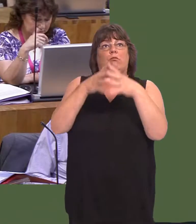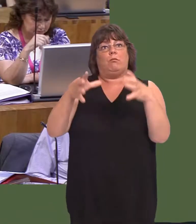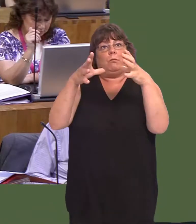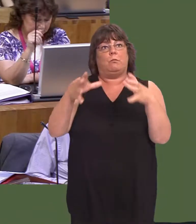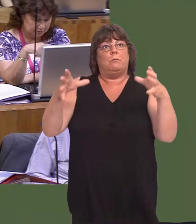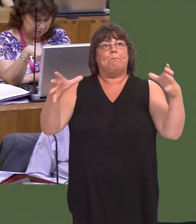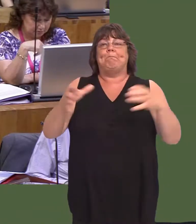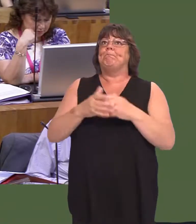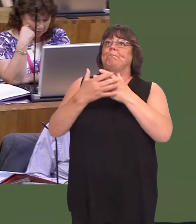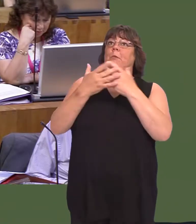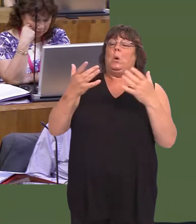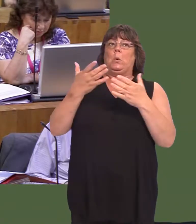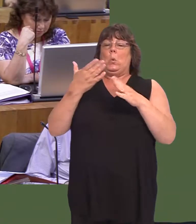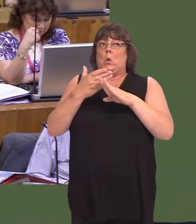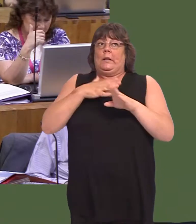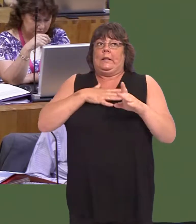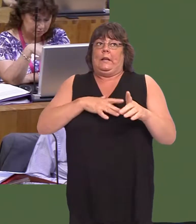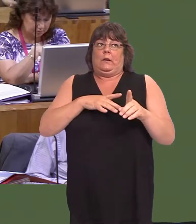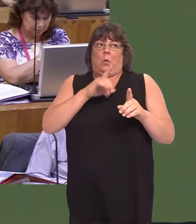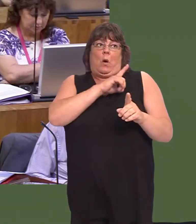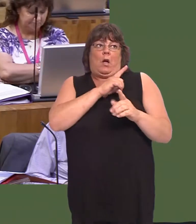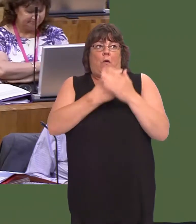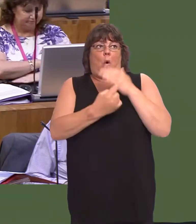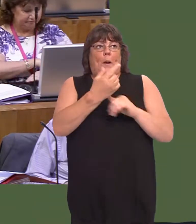A lot of work needs to be done, of course, in order to get not just businesses, but businesses